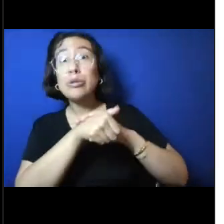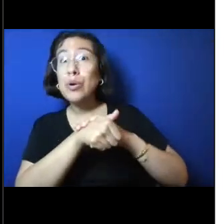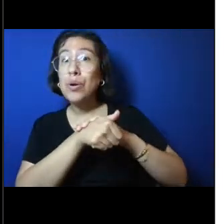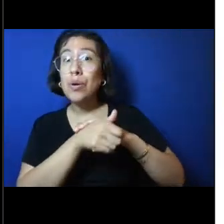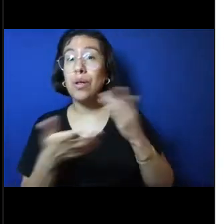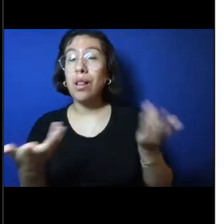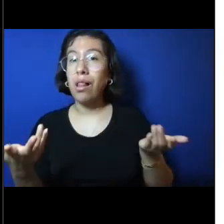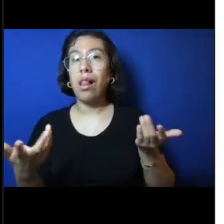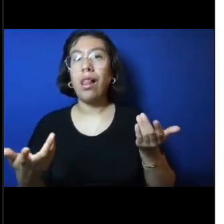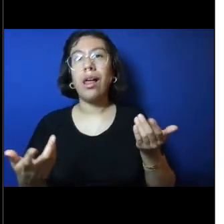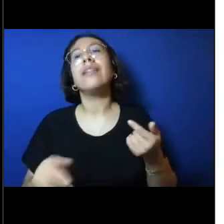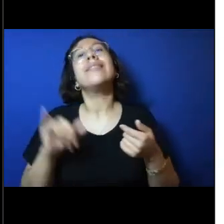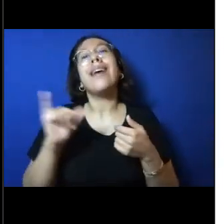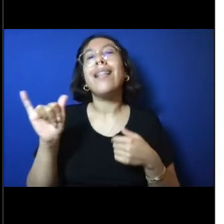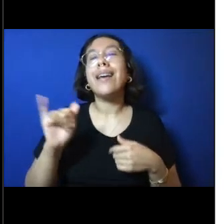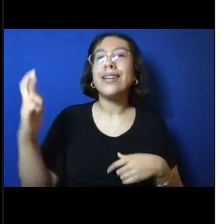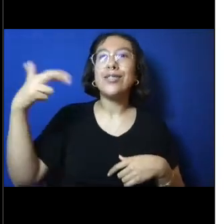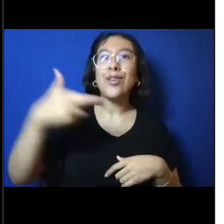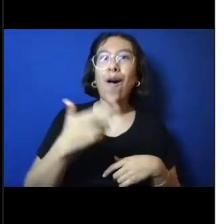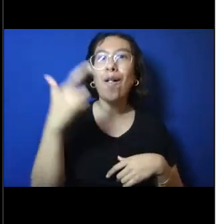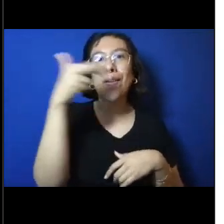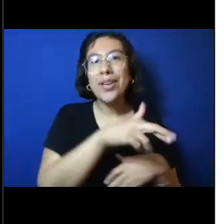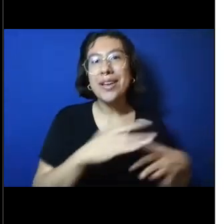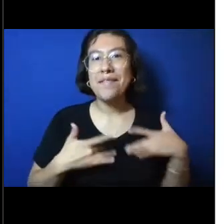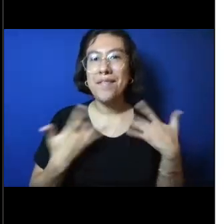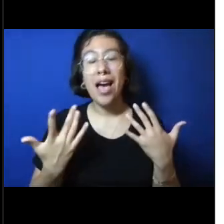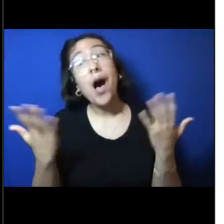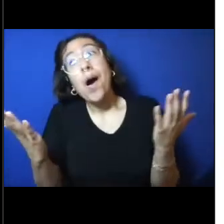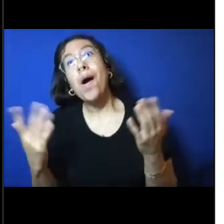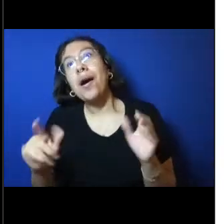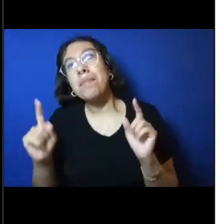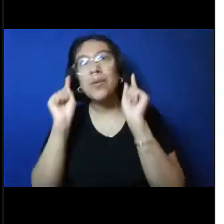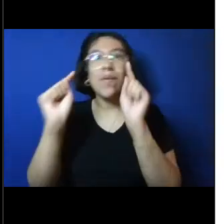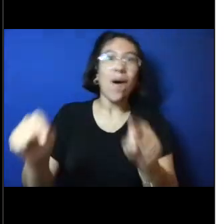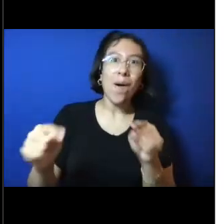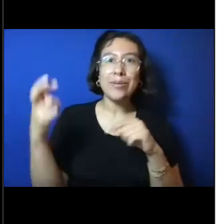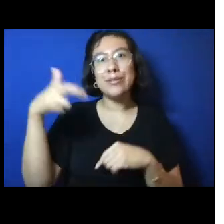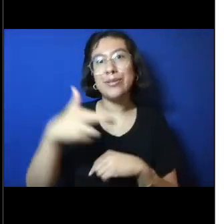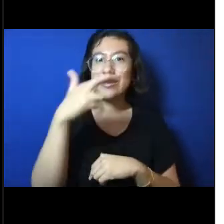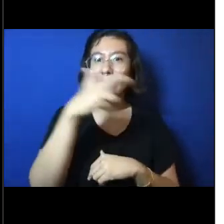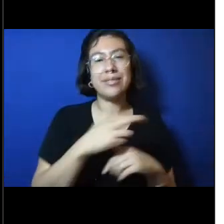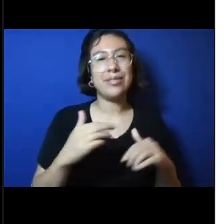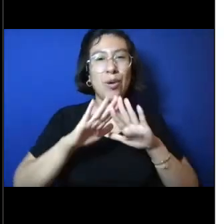It's not like a dolphin event where you go swimming with dolphins. But I have been swimming in areas